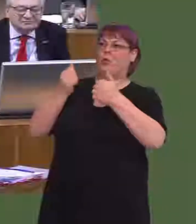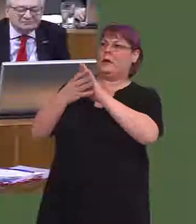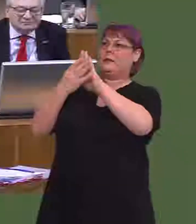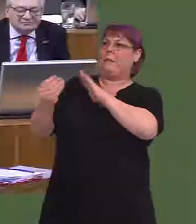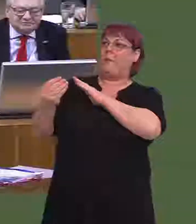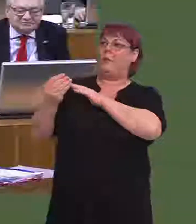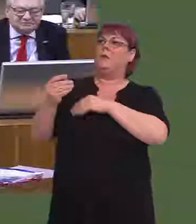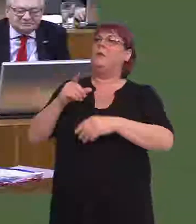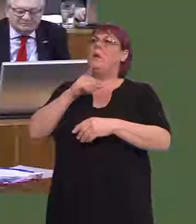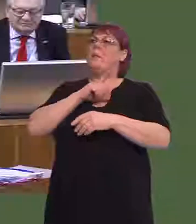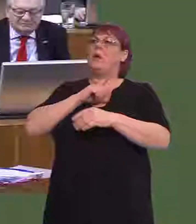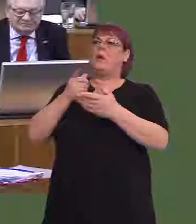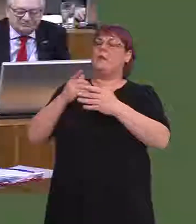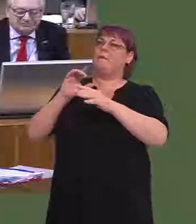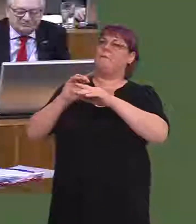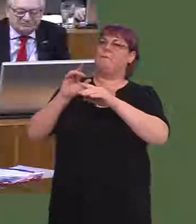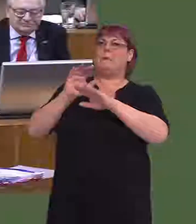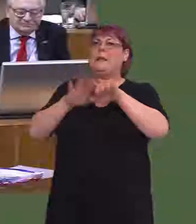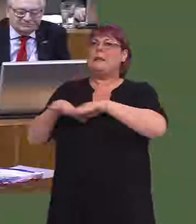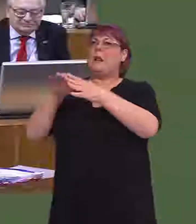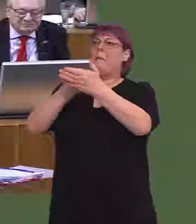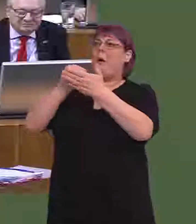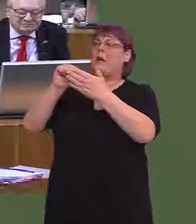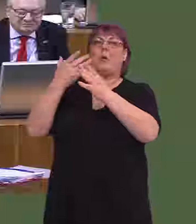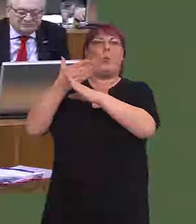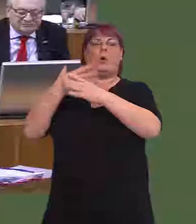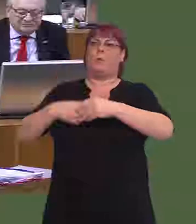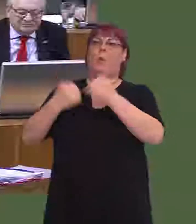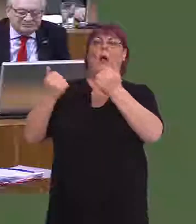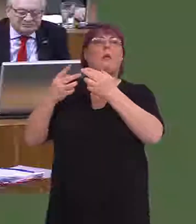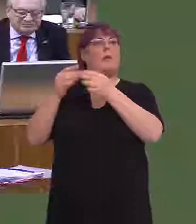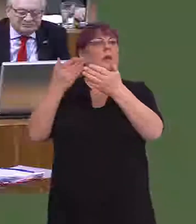union and the single market, works well, but I do not believe it's in the interests of